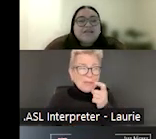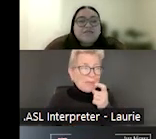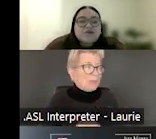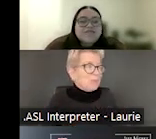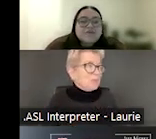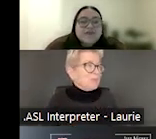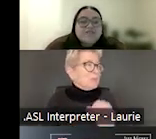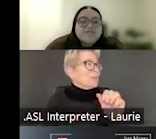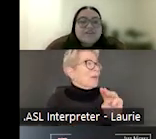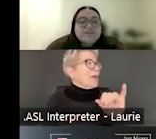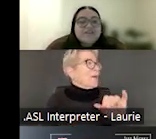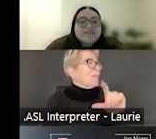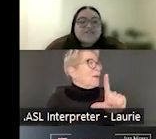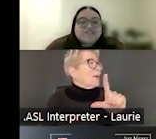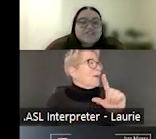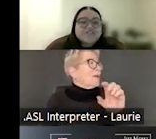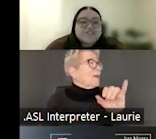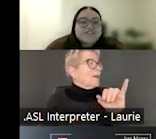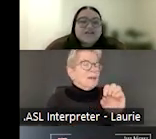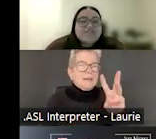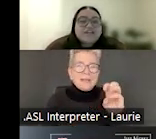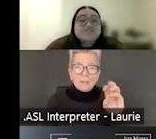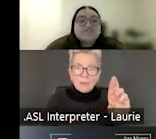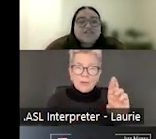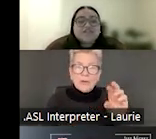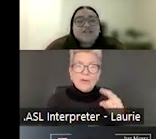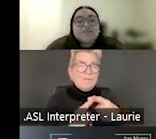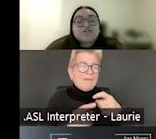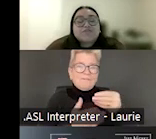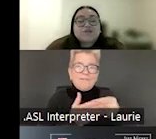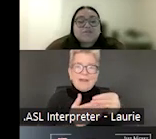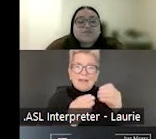Kliewer from financial education, a financial education elementary program